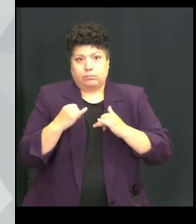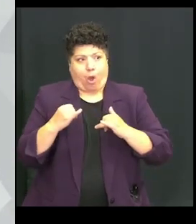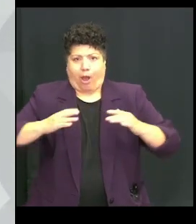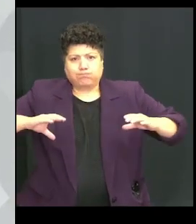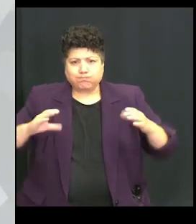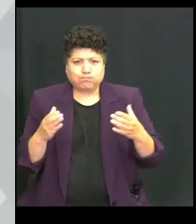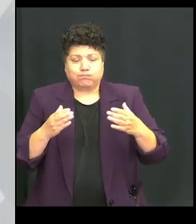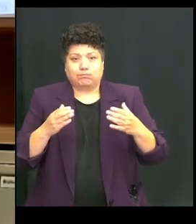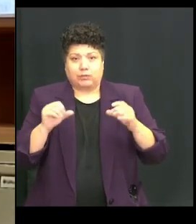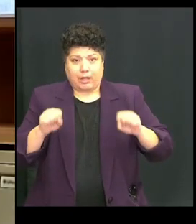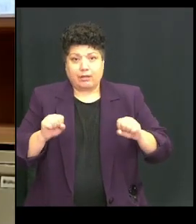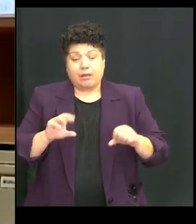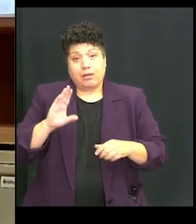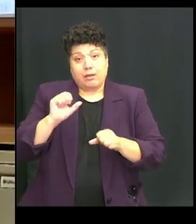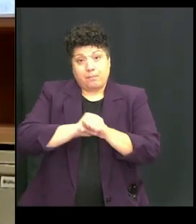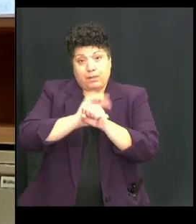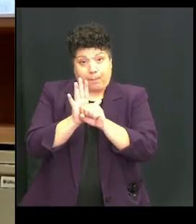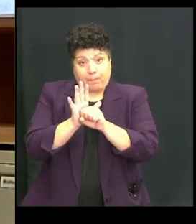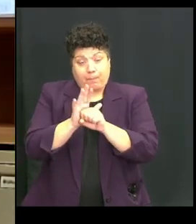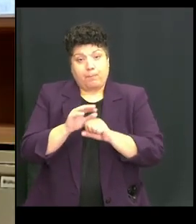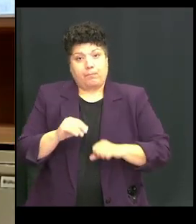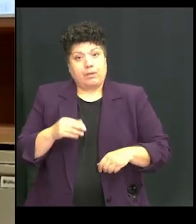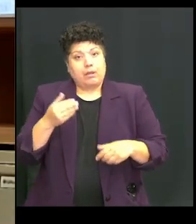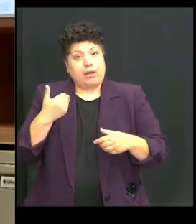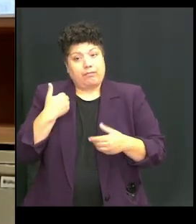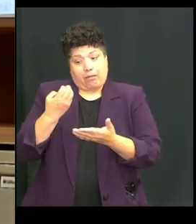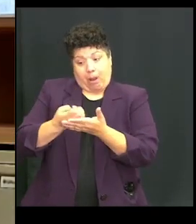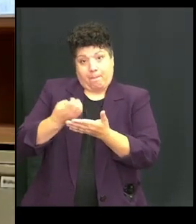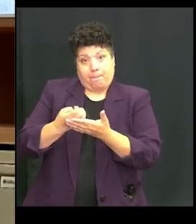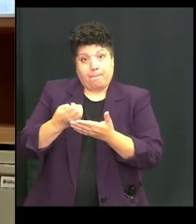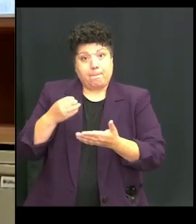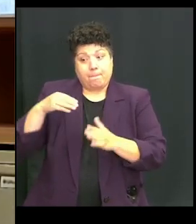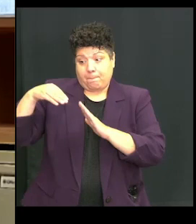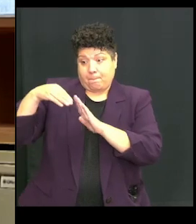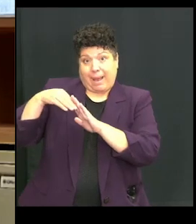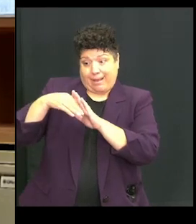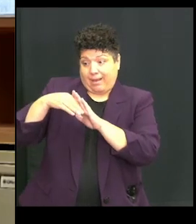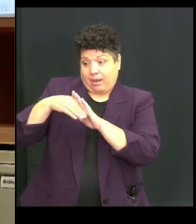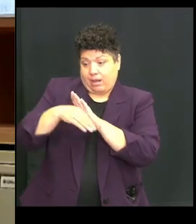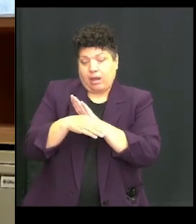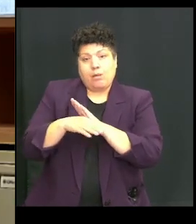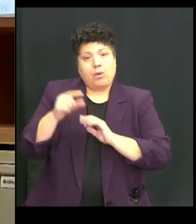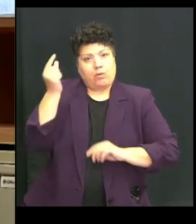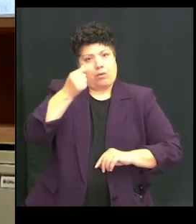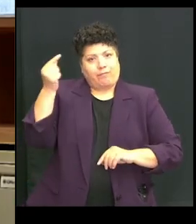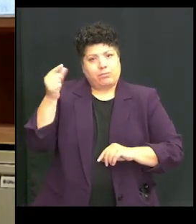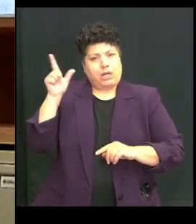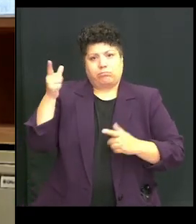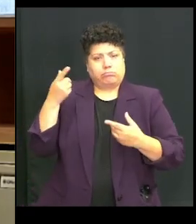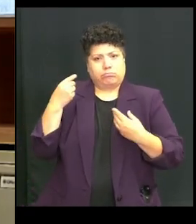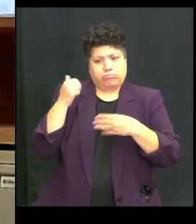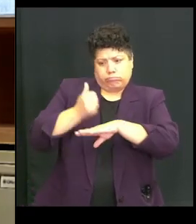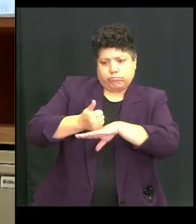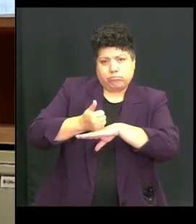You know, economic collapse. But government responded with a lot of measures to support individuals